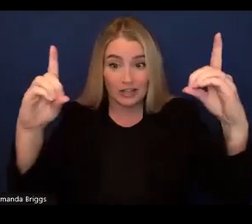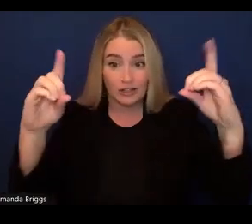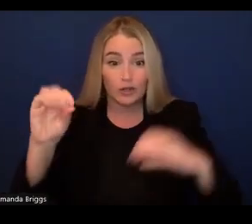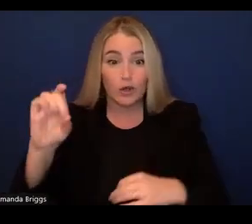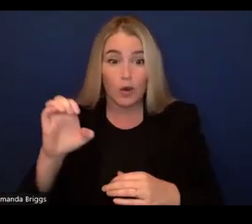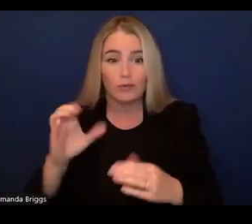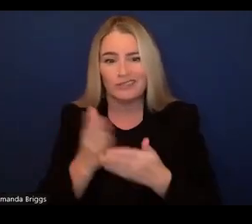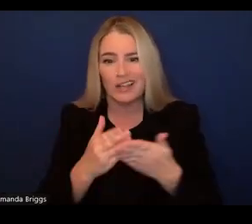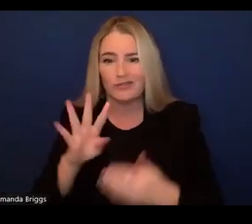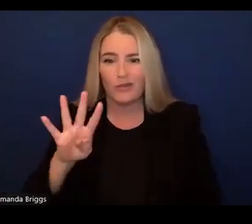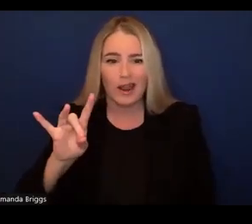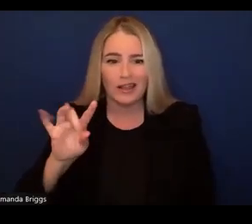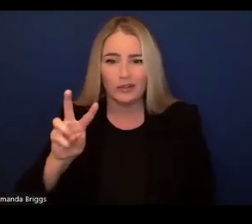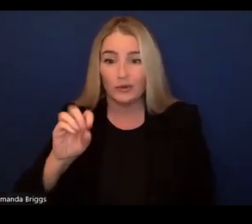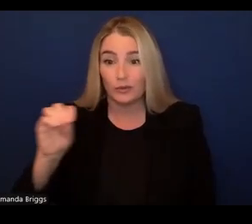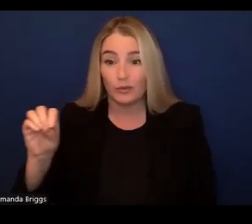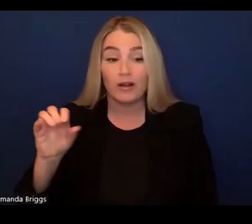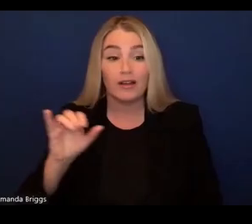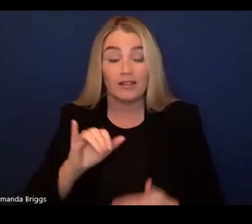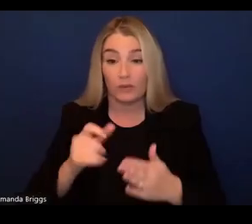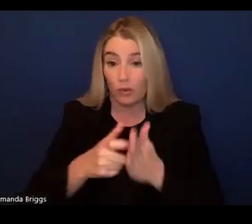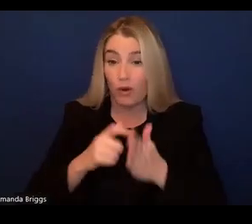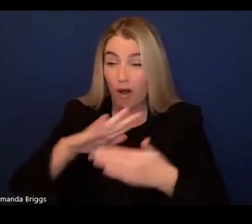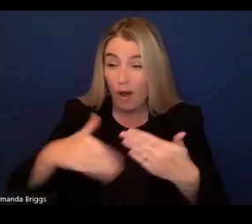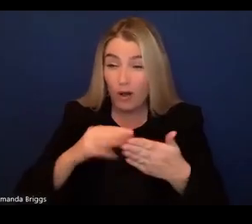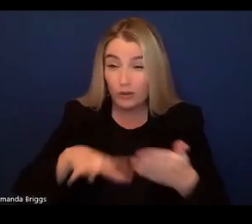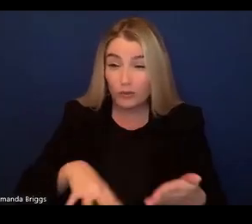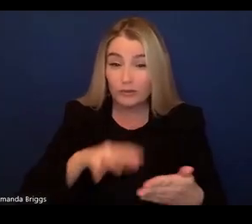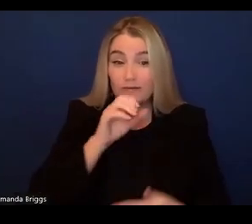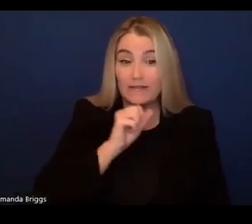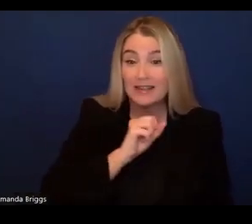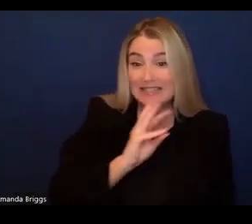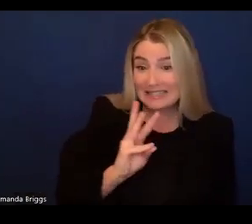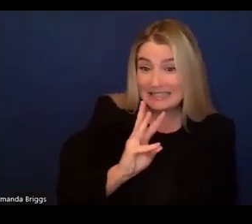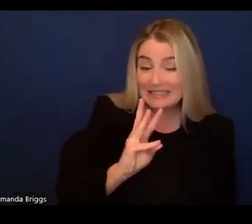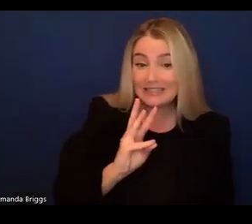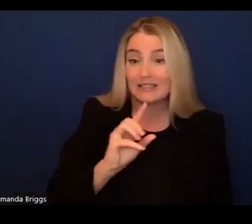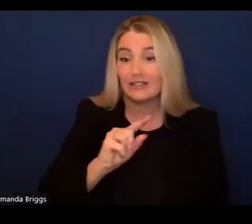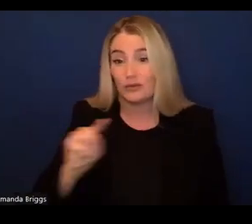It requires all students ages 6 to 18 to attend school full time.